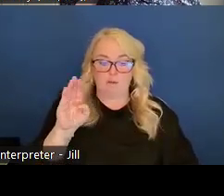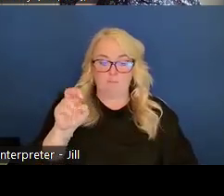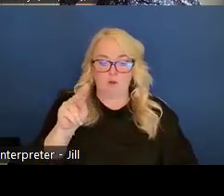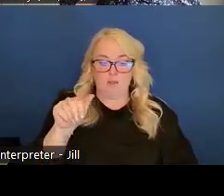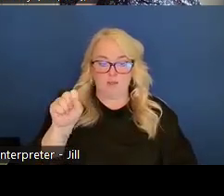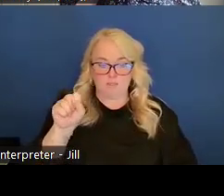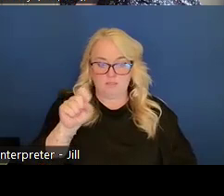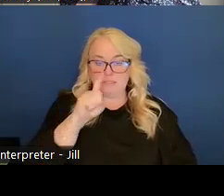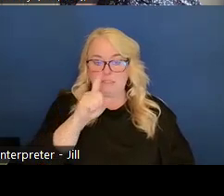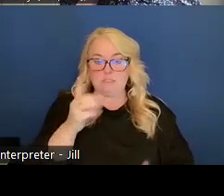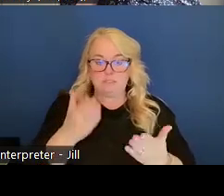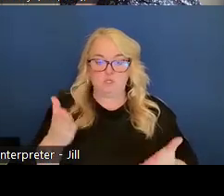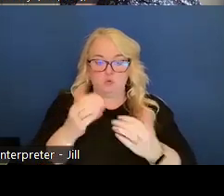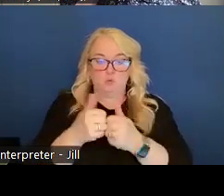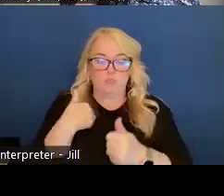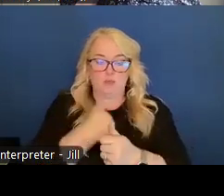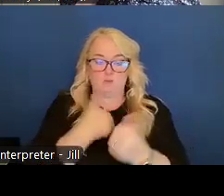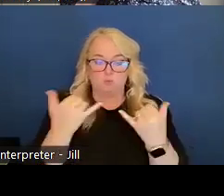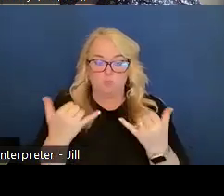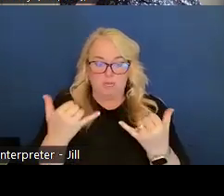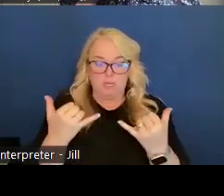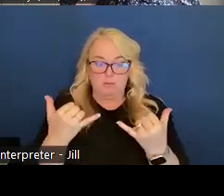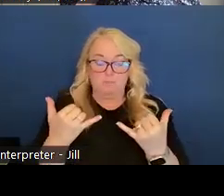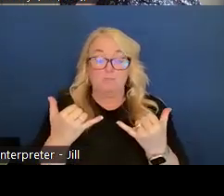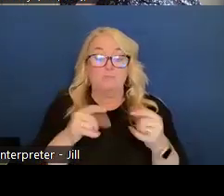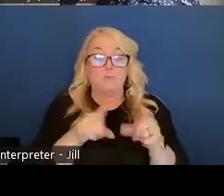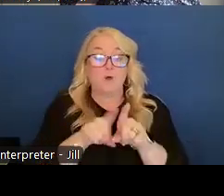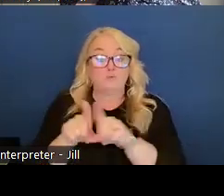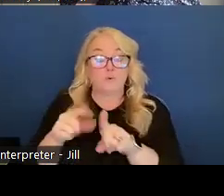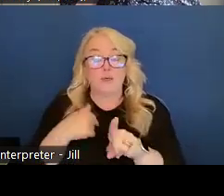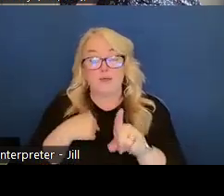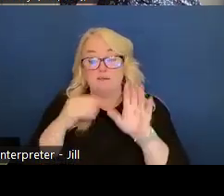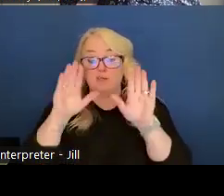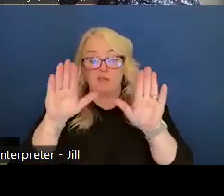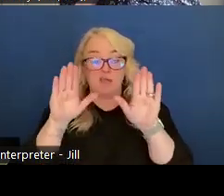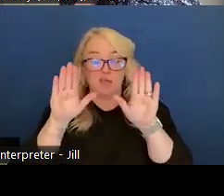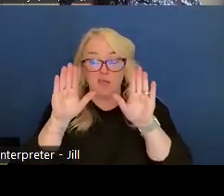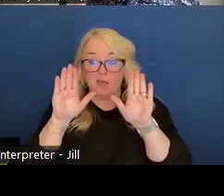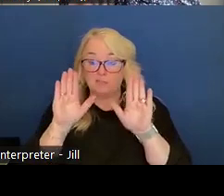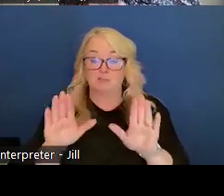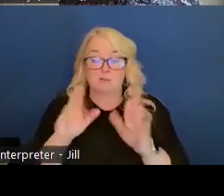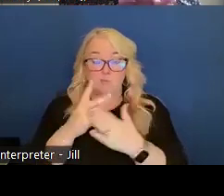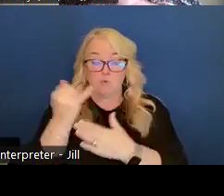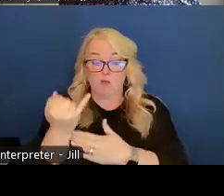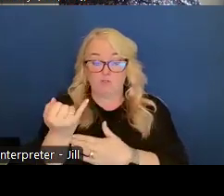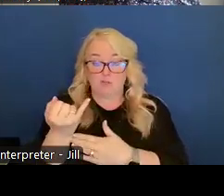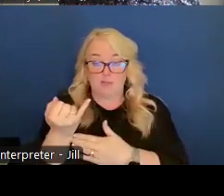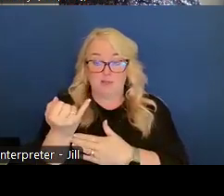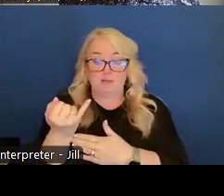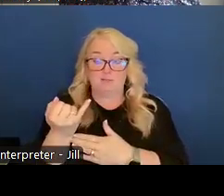with us today. We also have an excellent project evaluation